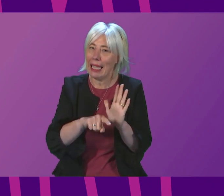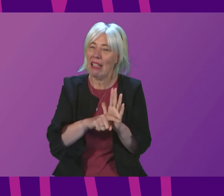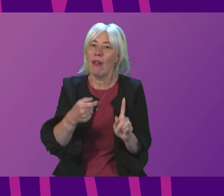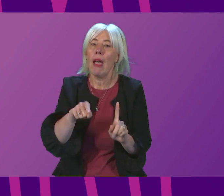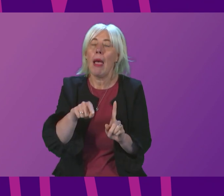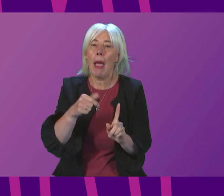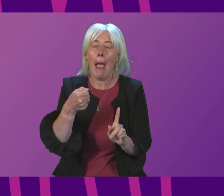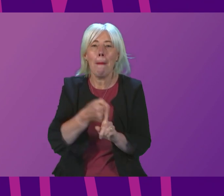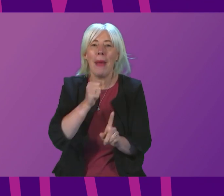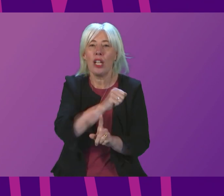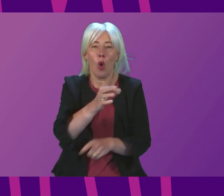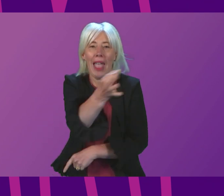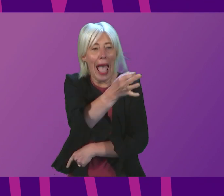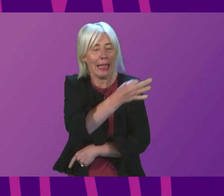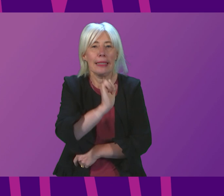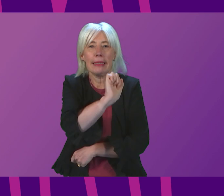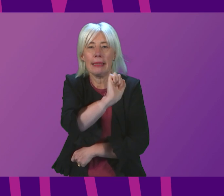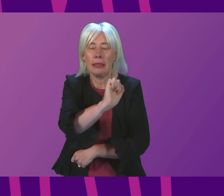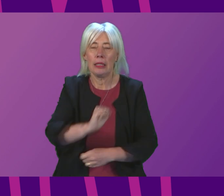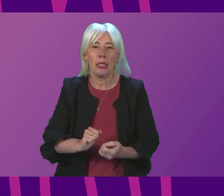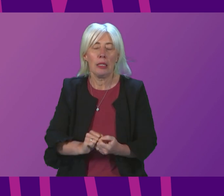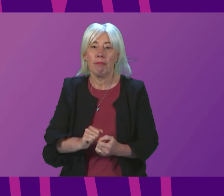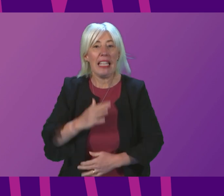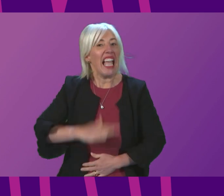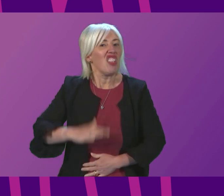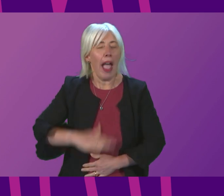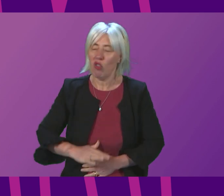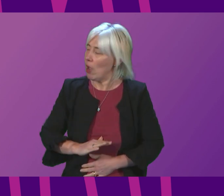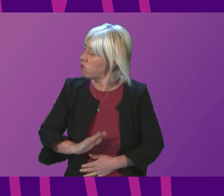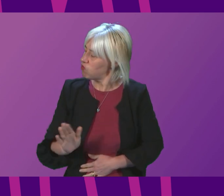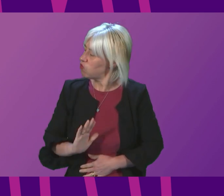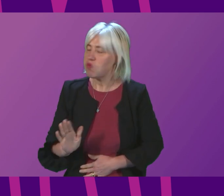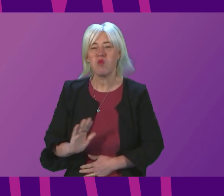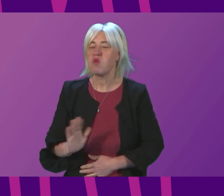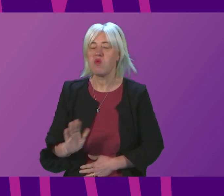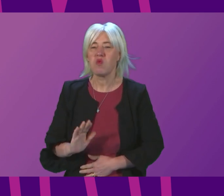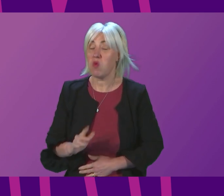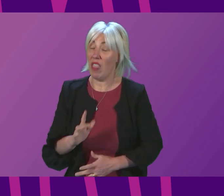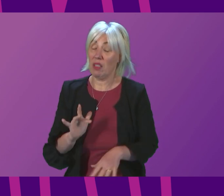island communities. That is far from satisfactory, which is putting it mildly.